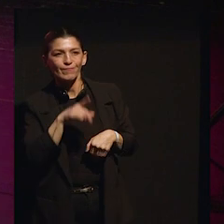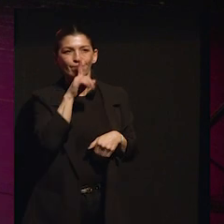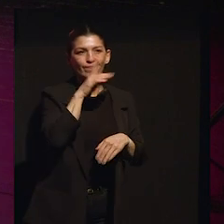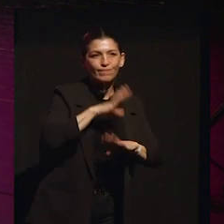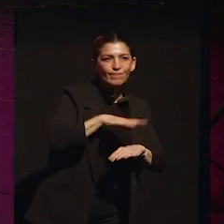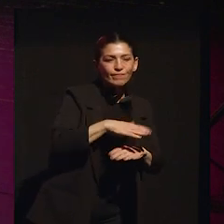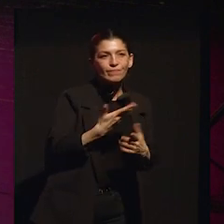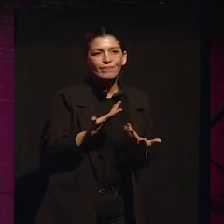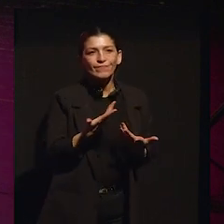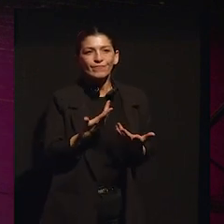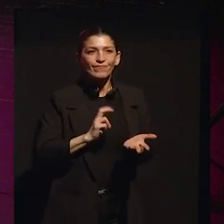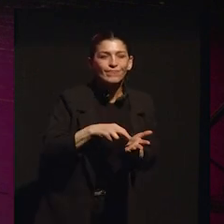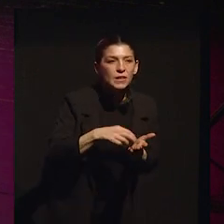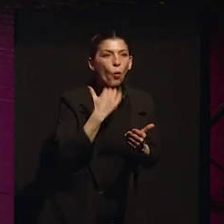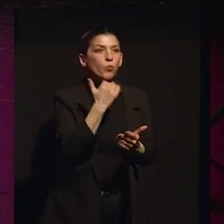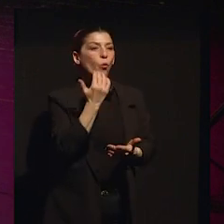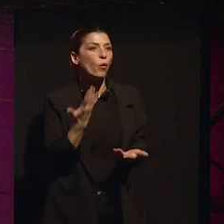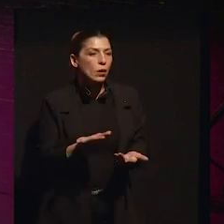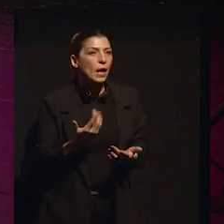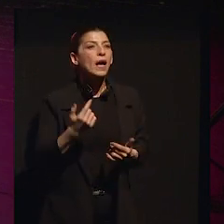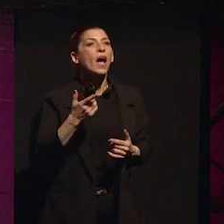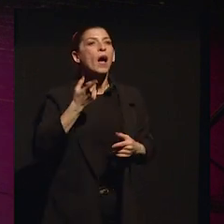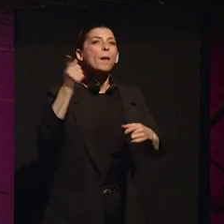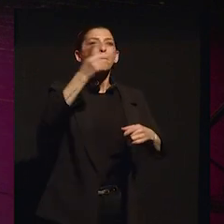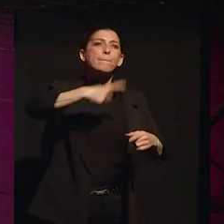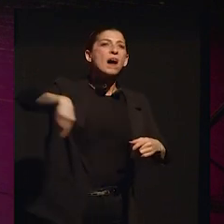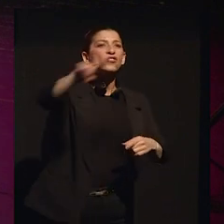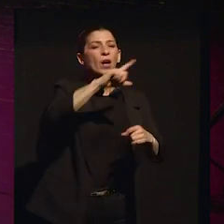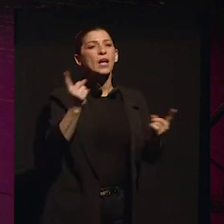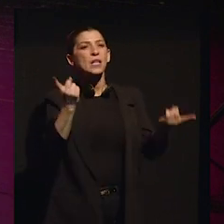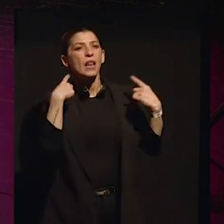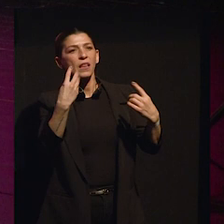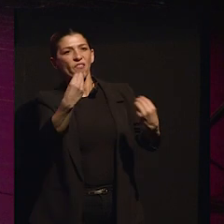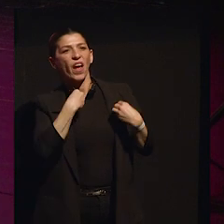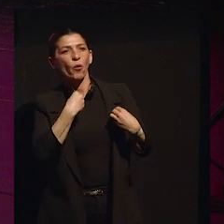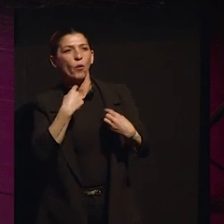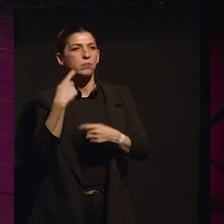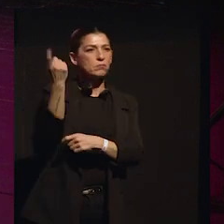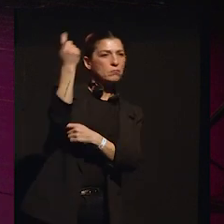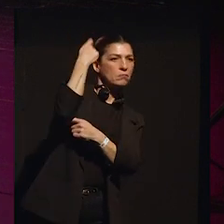But somehow, we don’t want to raise our voice, we can’t manage, or maybe it just doesn’t work.